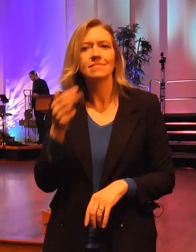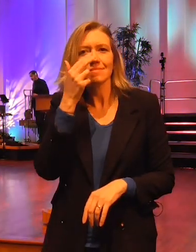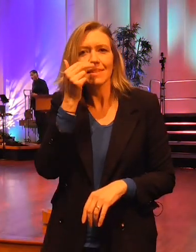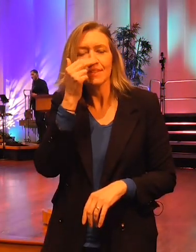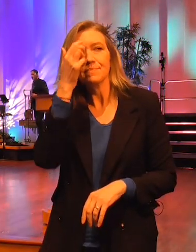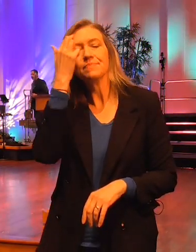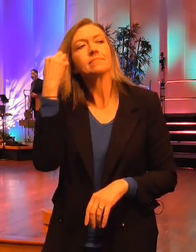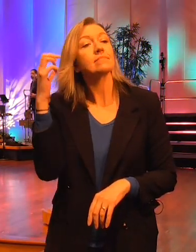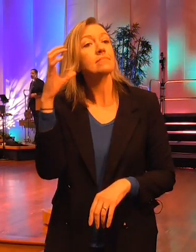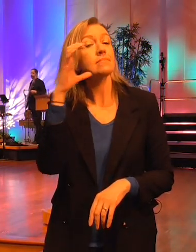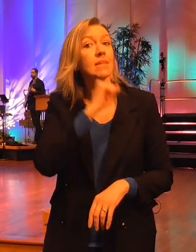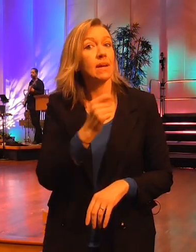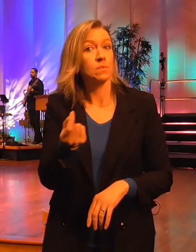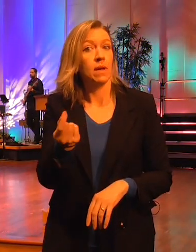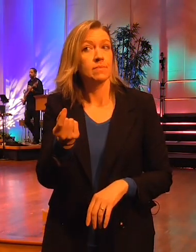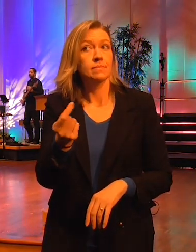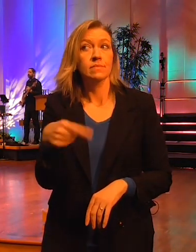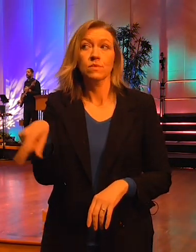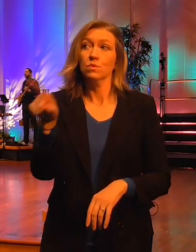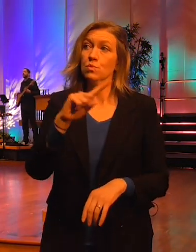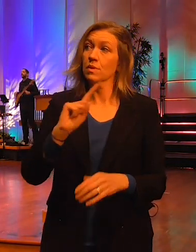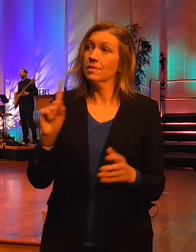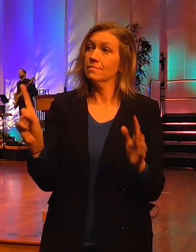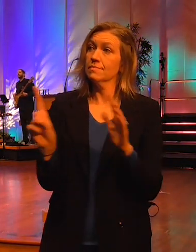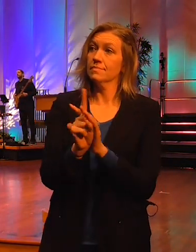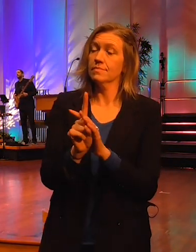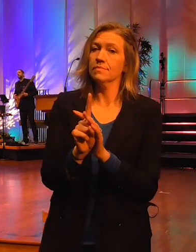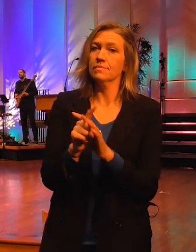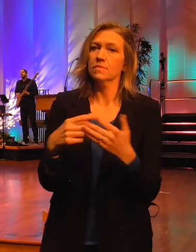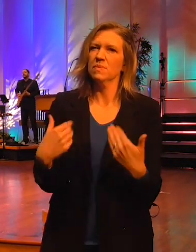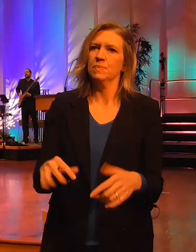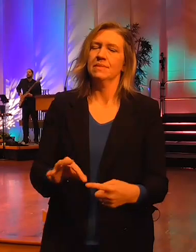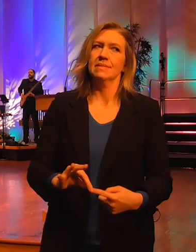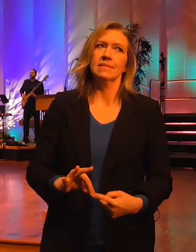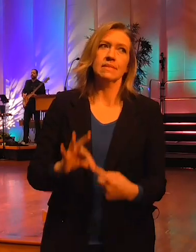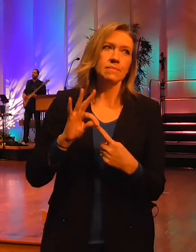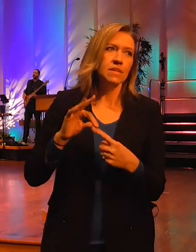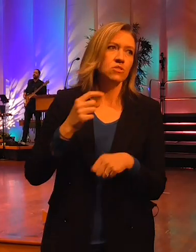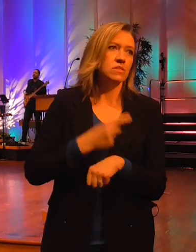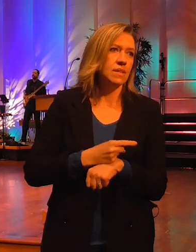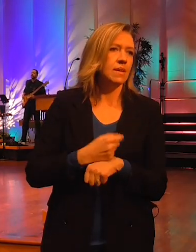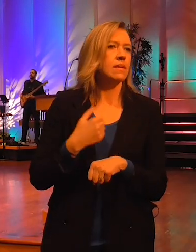guess what you guys arrived on a very special day we have Charles Holt here singing with us